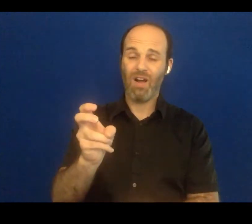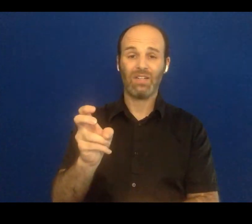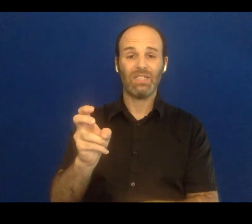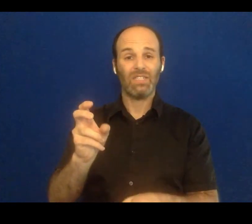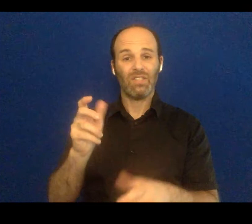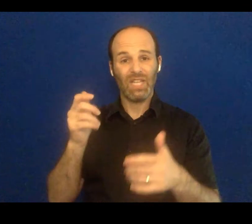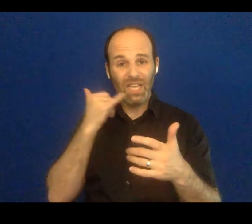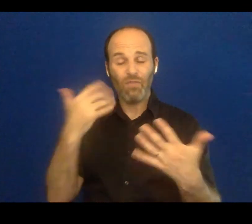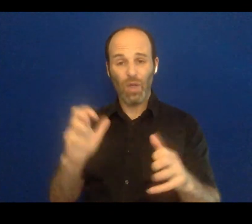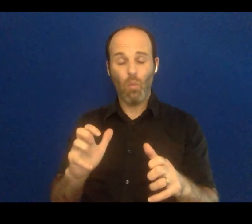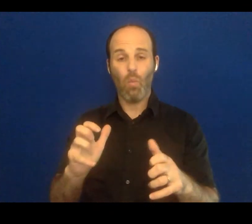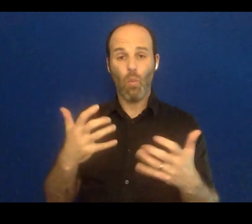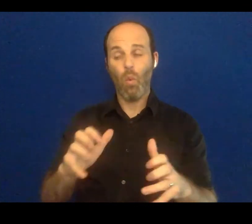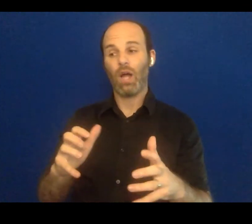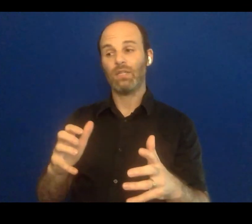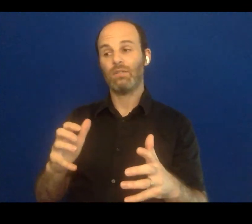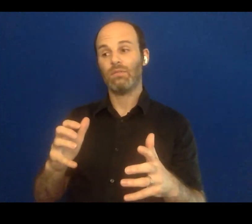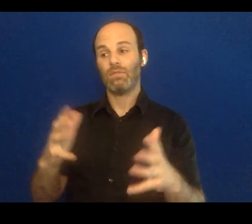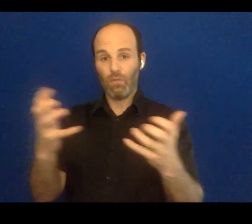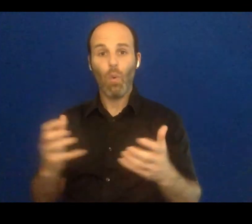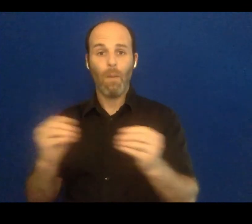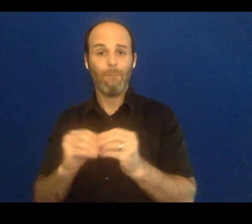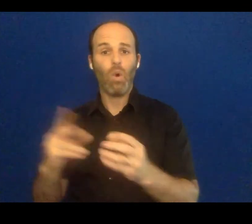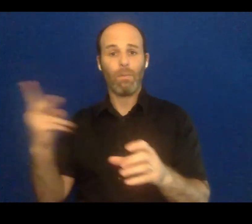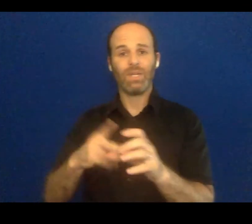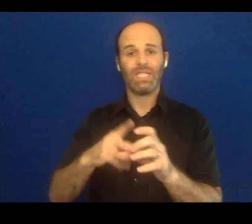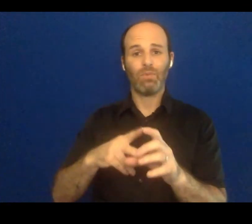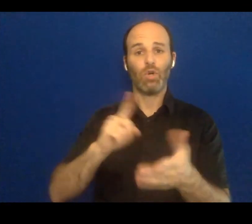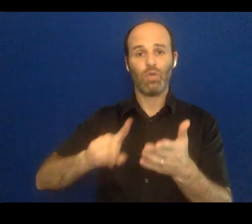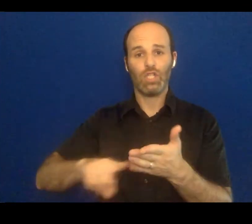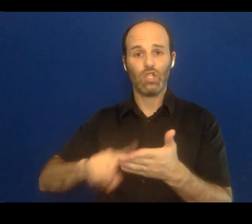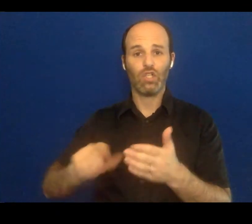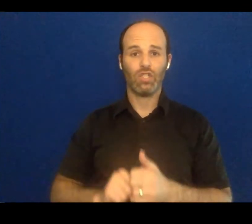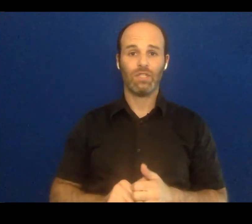HAVE THIS KIND OF PARTICIPATION IN THE RESEARCH. ALSO TYING BACK INTO THE IDEA